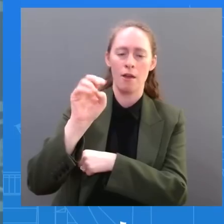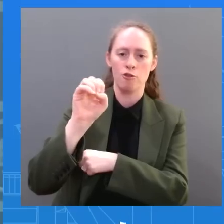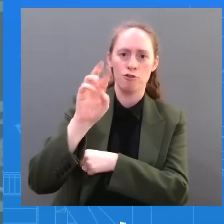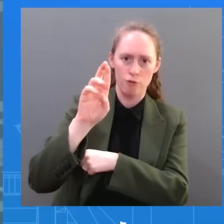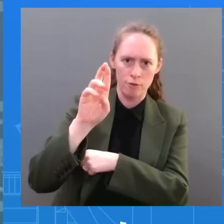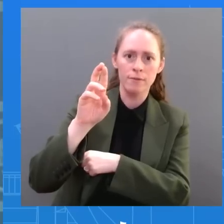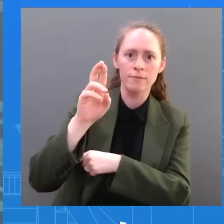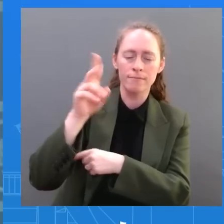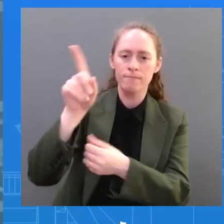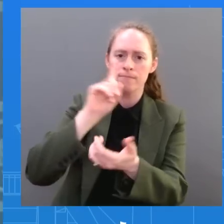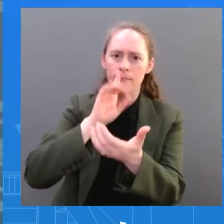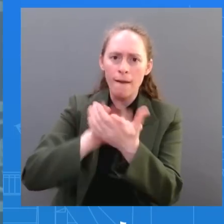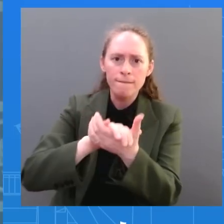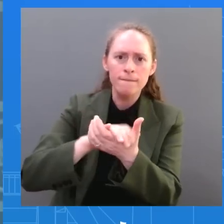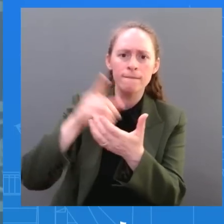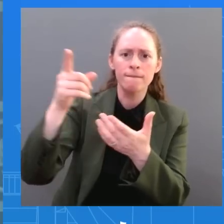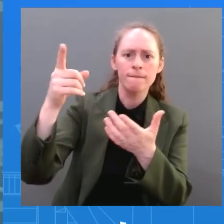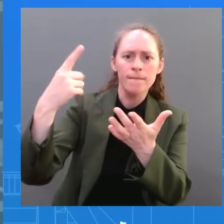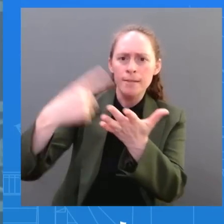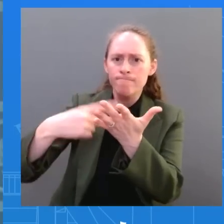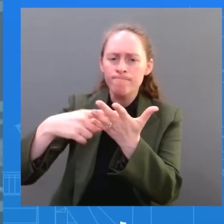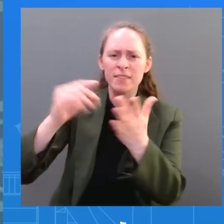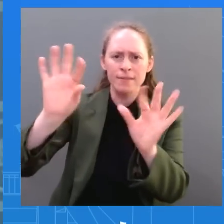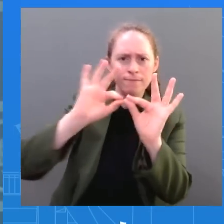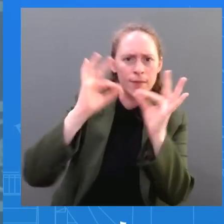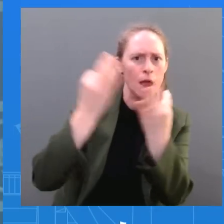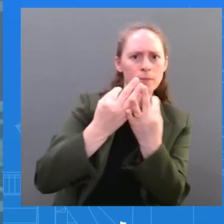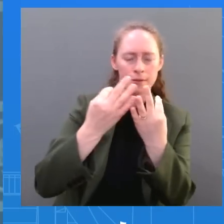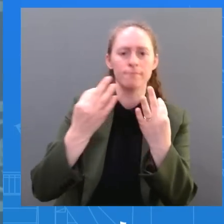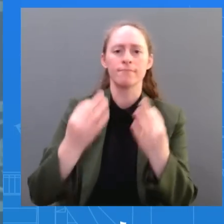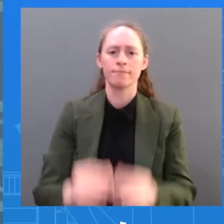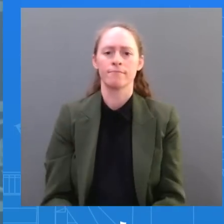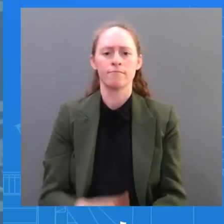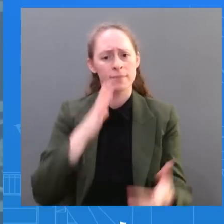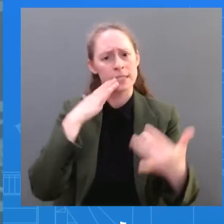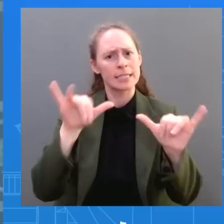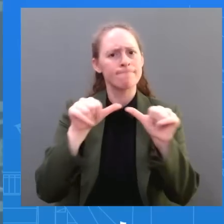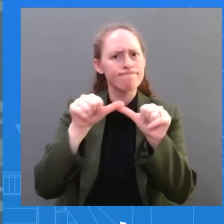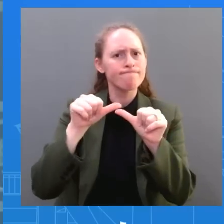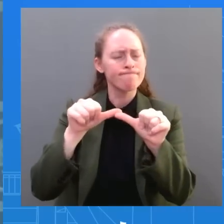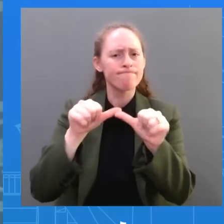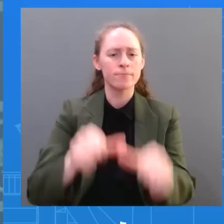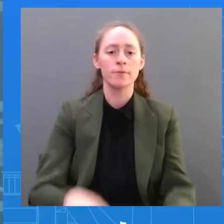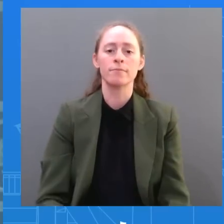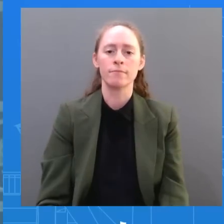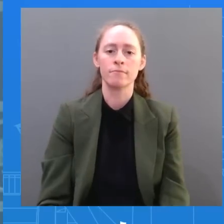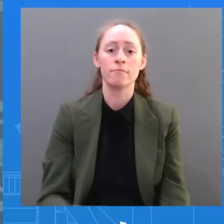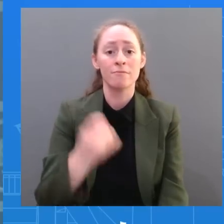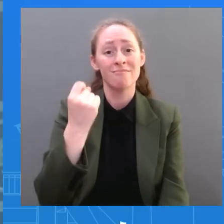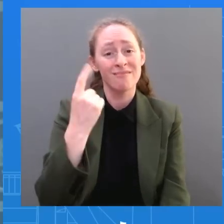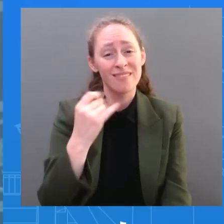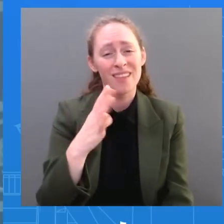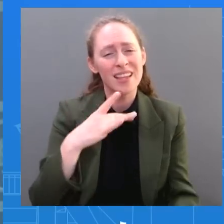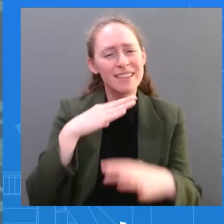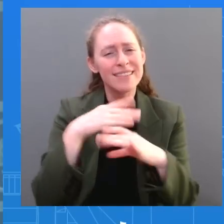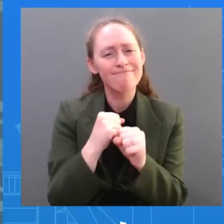and have very honest conversations with them. They're private conversations, so I'm not going to share what those conversations have been.